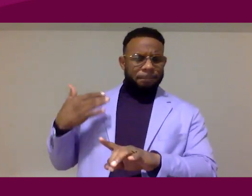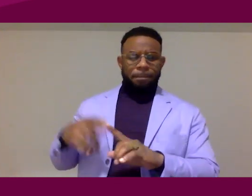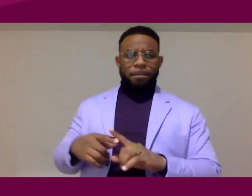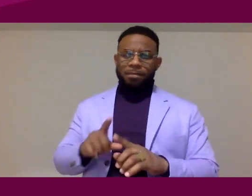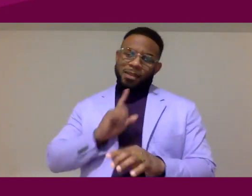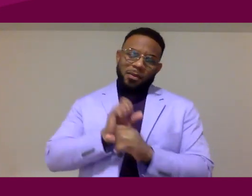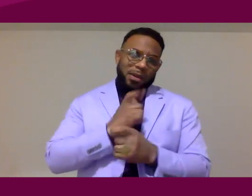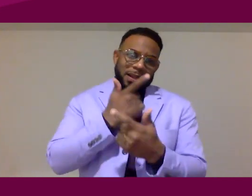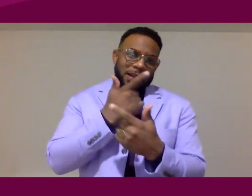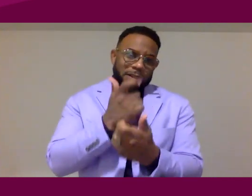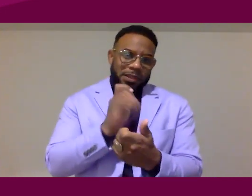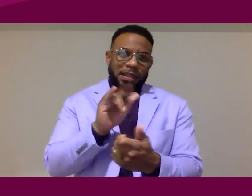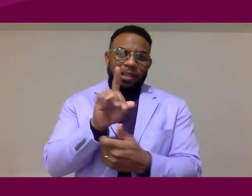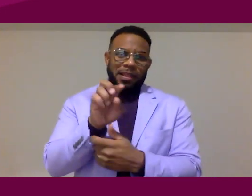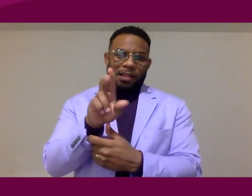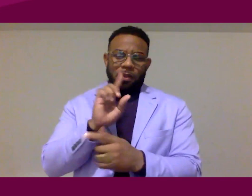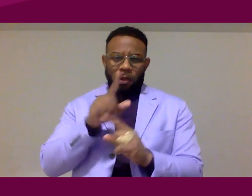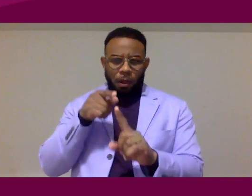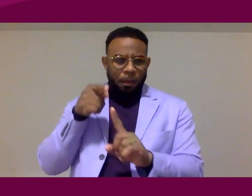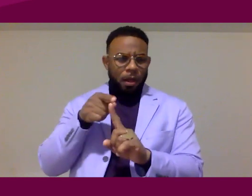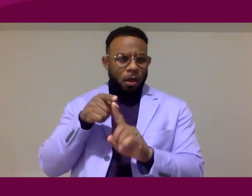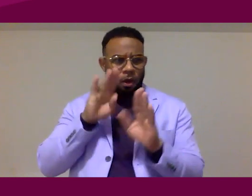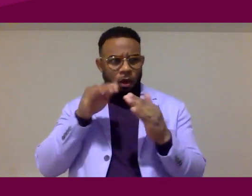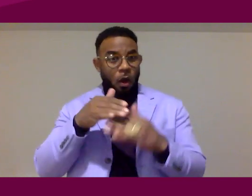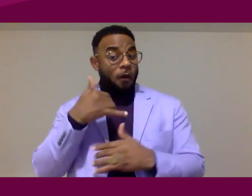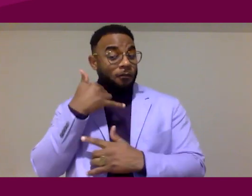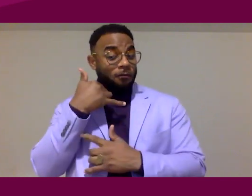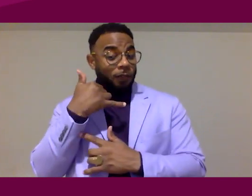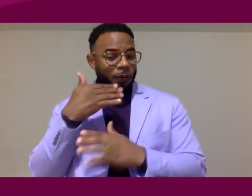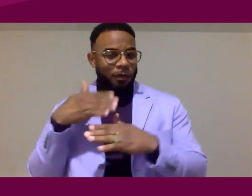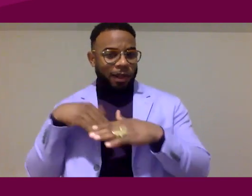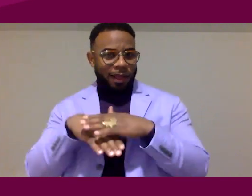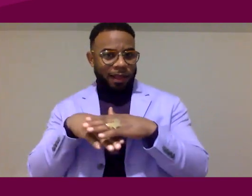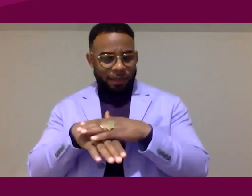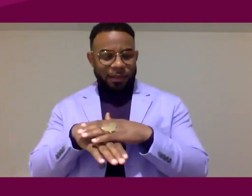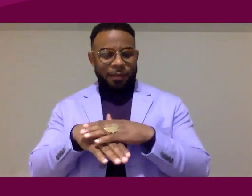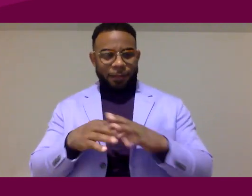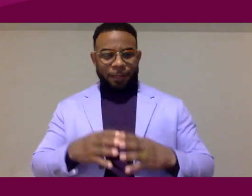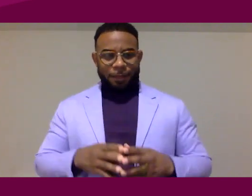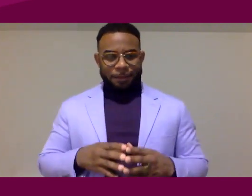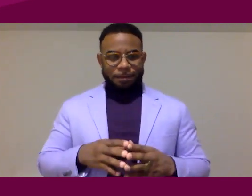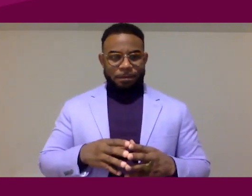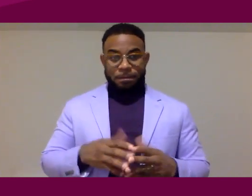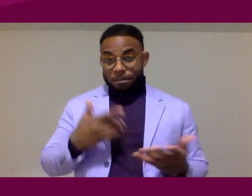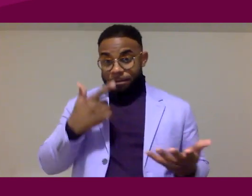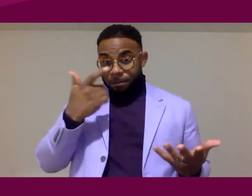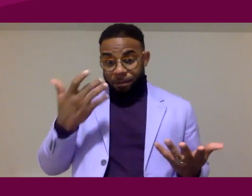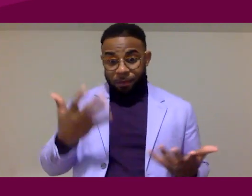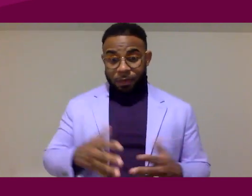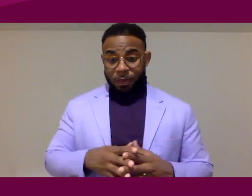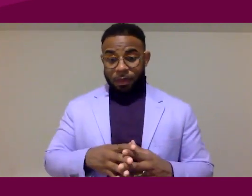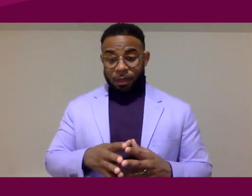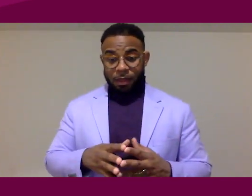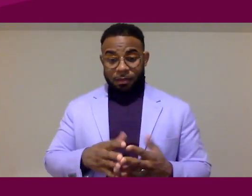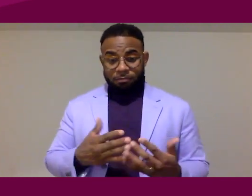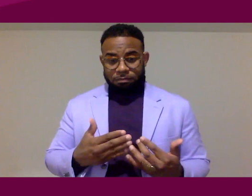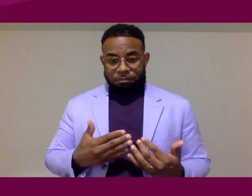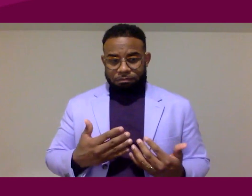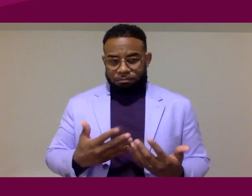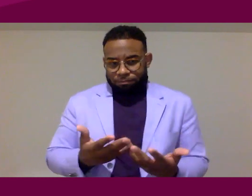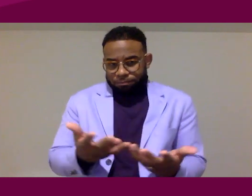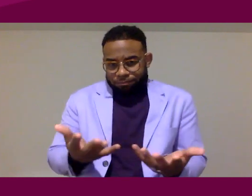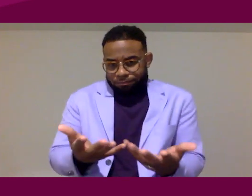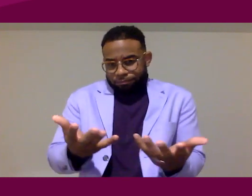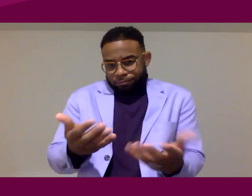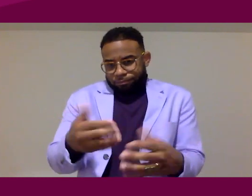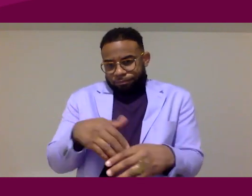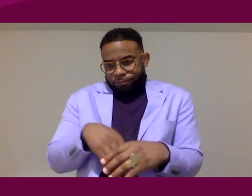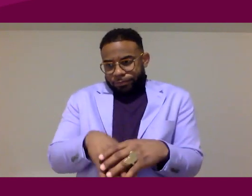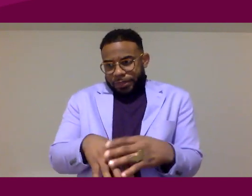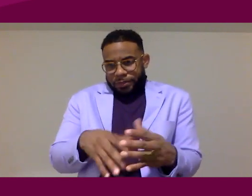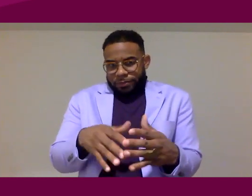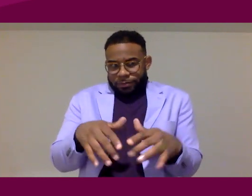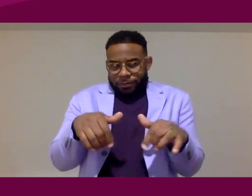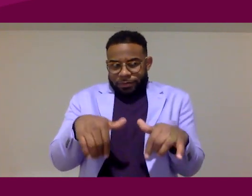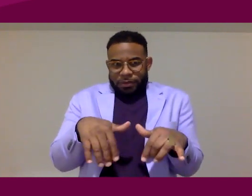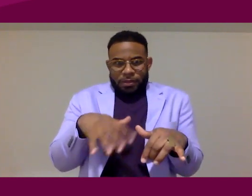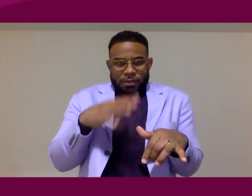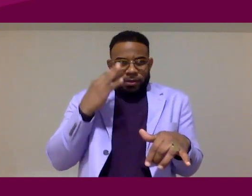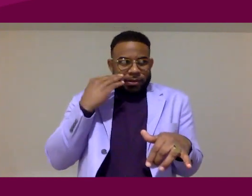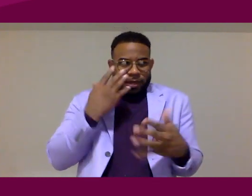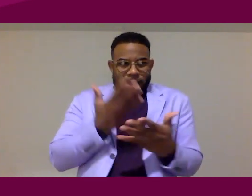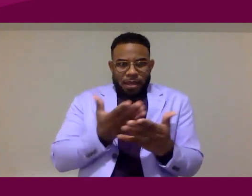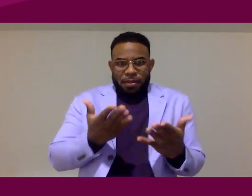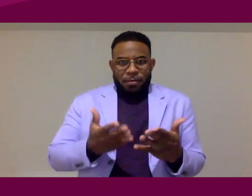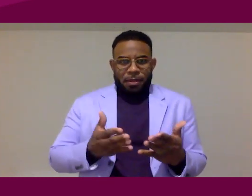It's really interesting that Deborah talks about phone access because in this time there